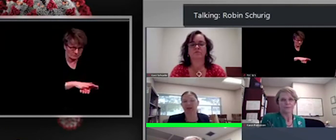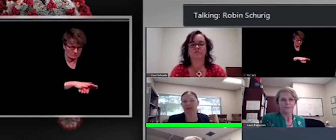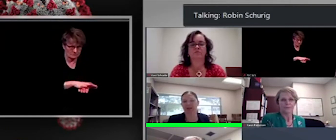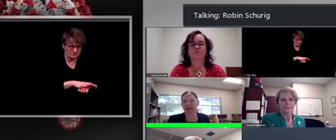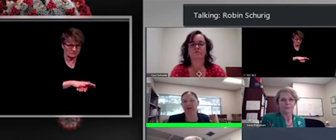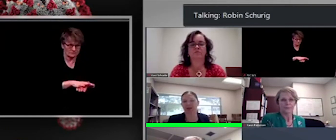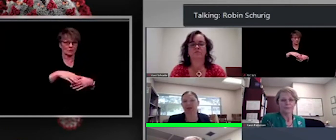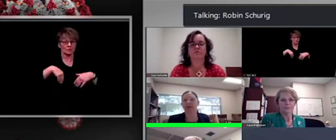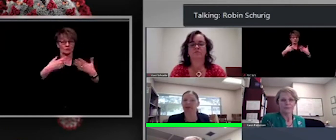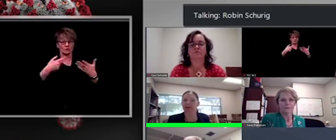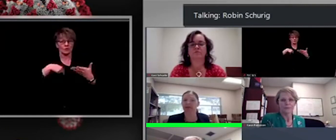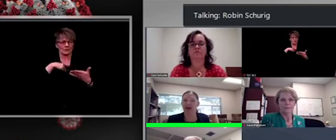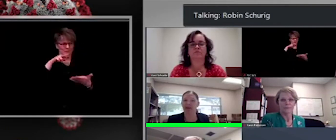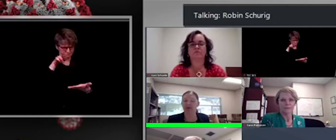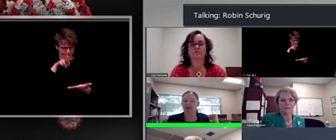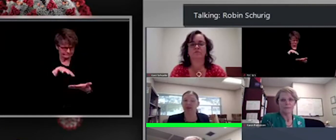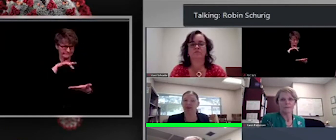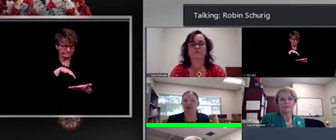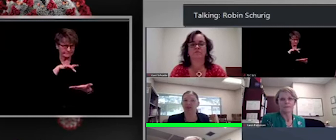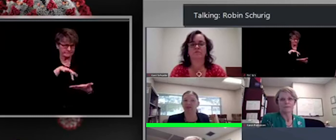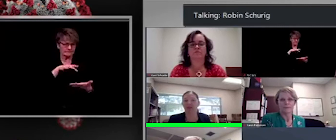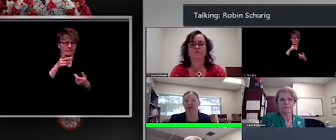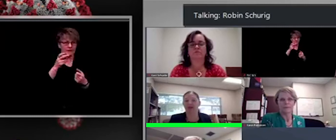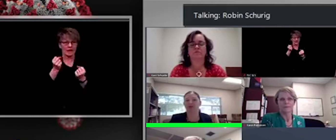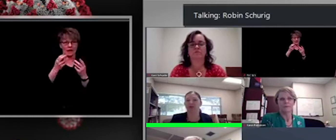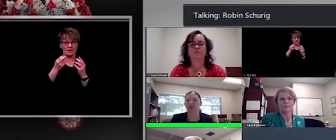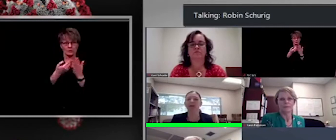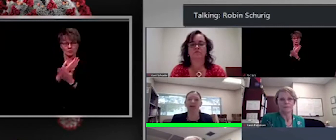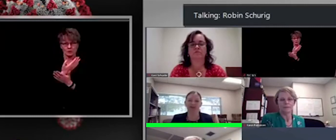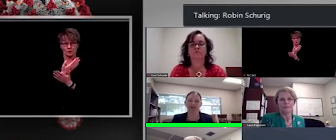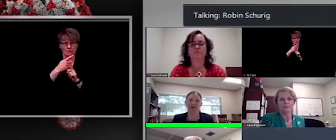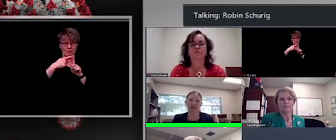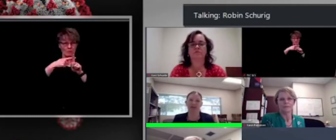can't necessarily just translate that into a case rate because we have to investigate